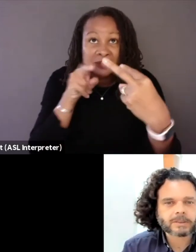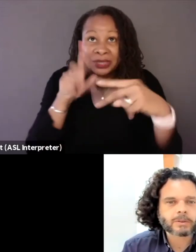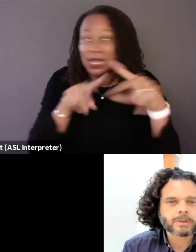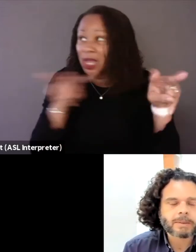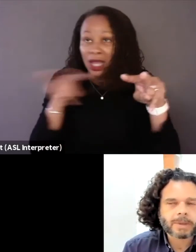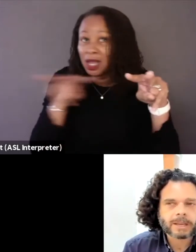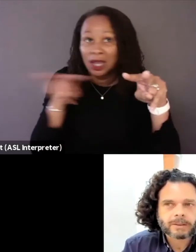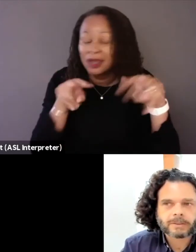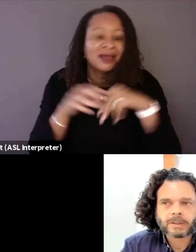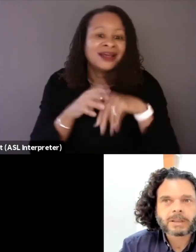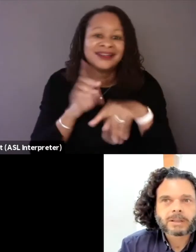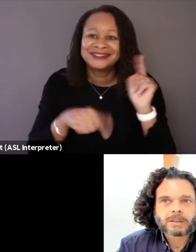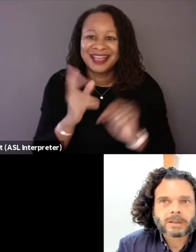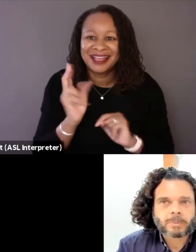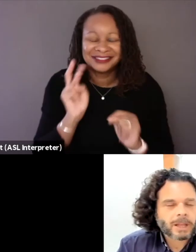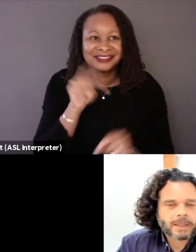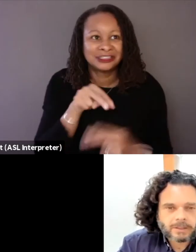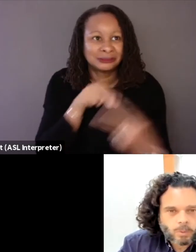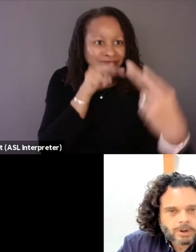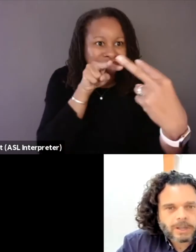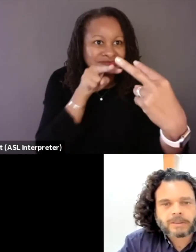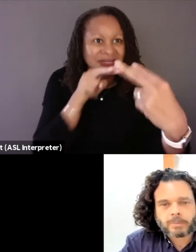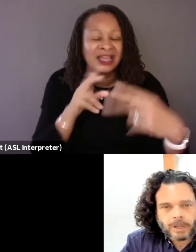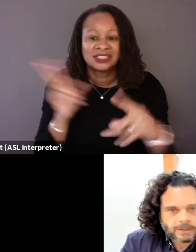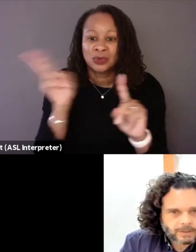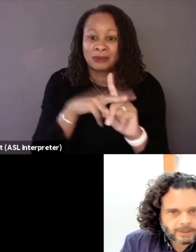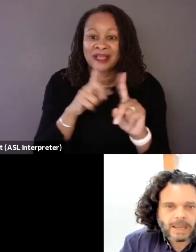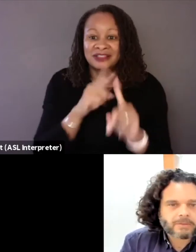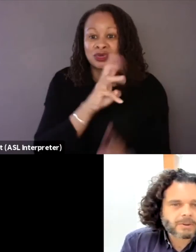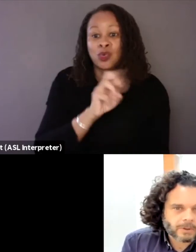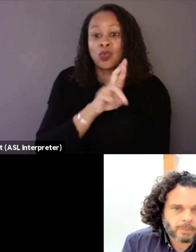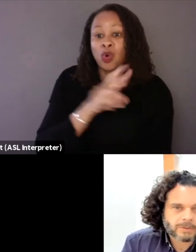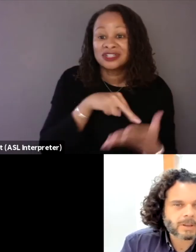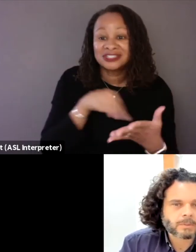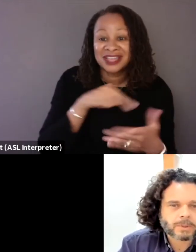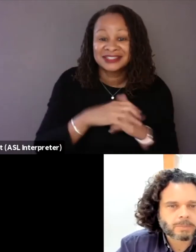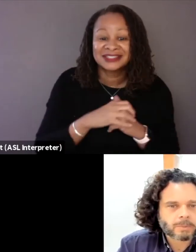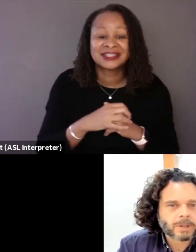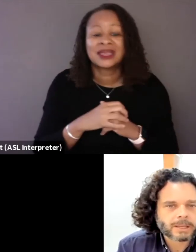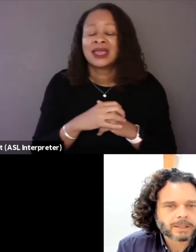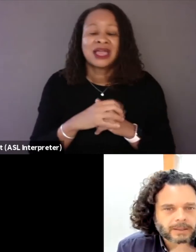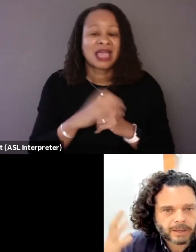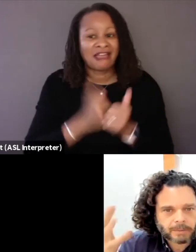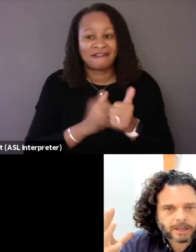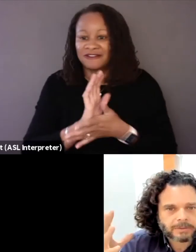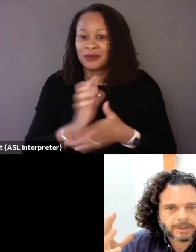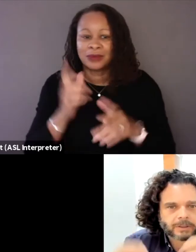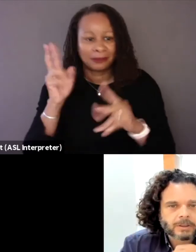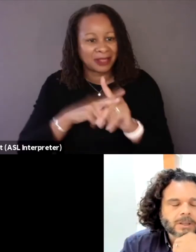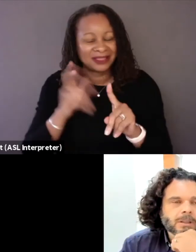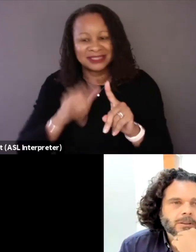And so that made us apply that to War/Dance, apply it to like every film we've done. We keep applying that same kind of feel.